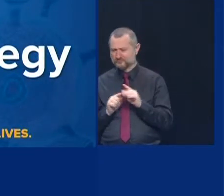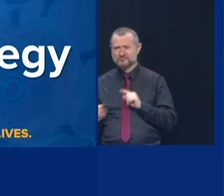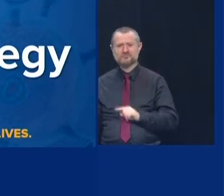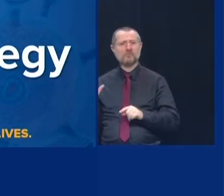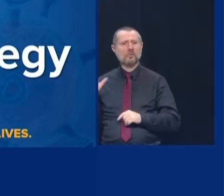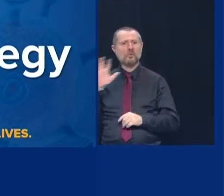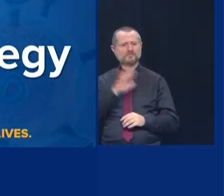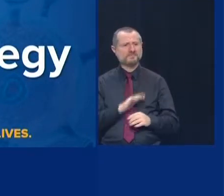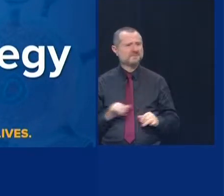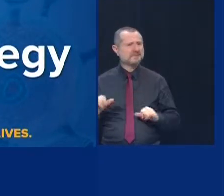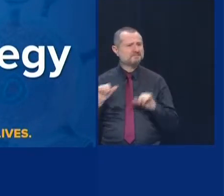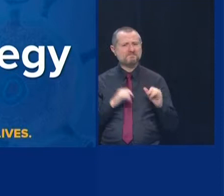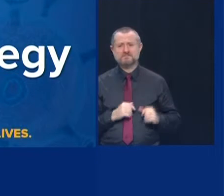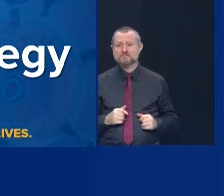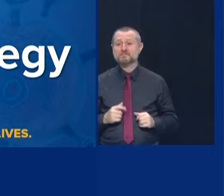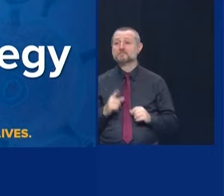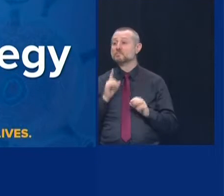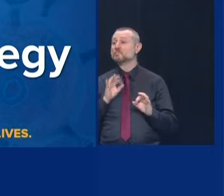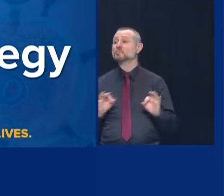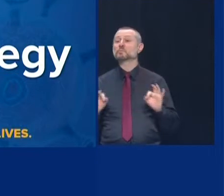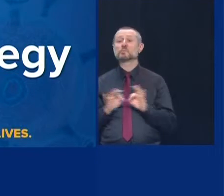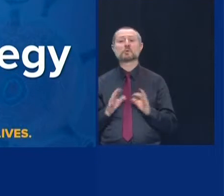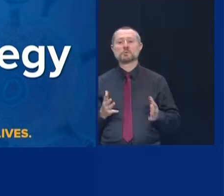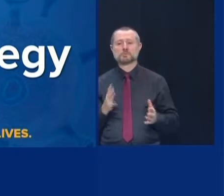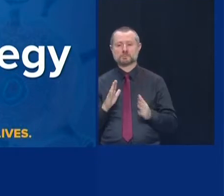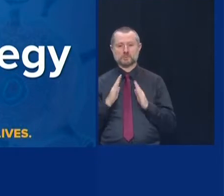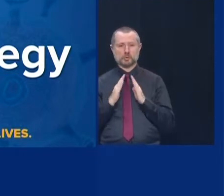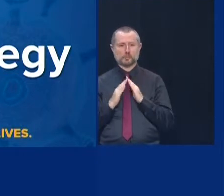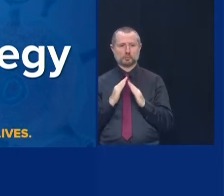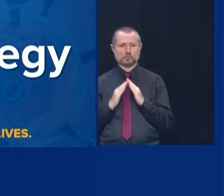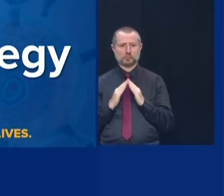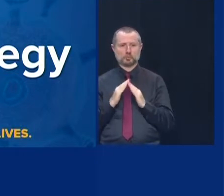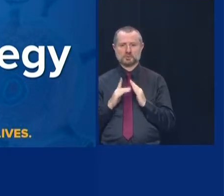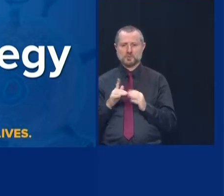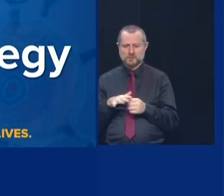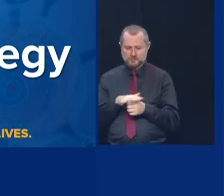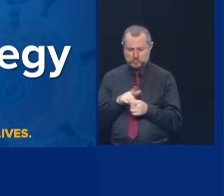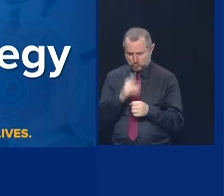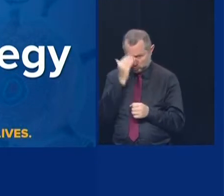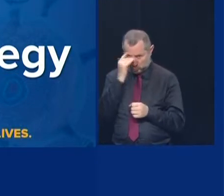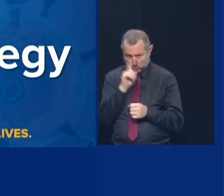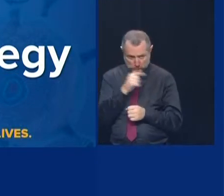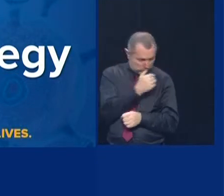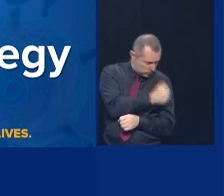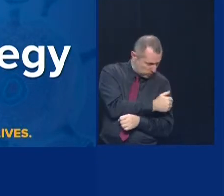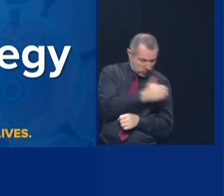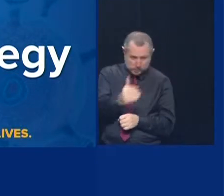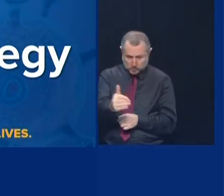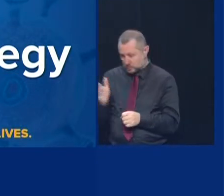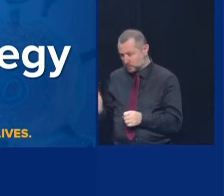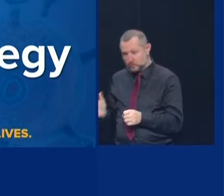HAMPTON BAYS. VALLEY.